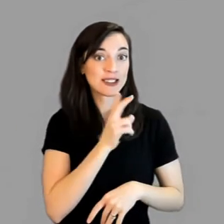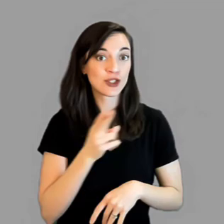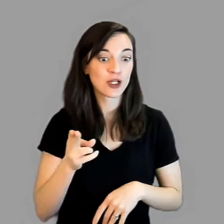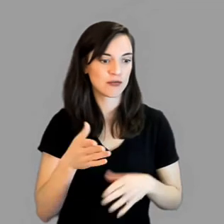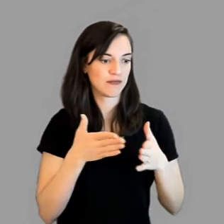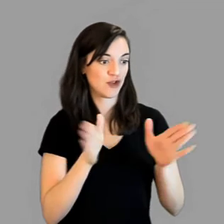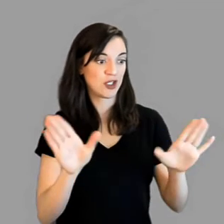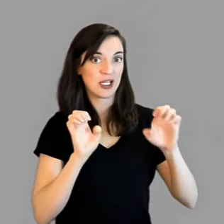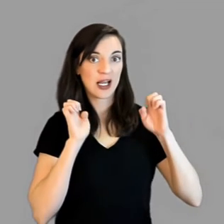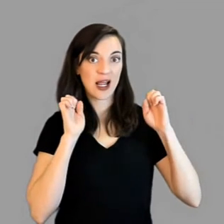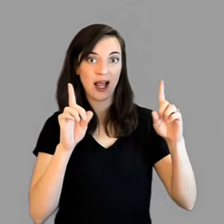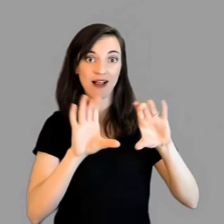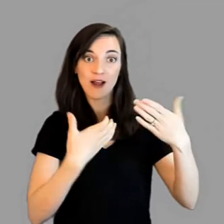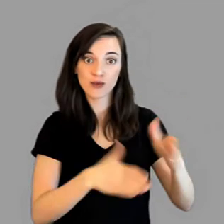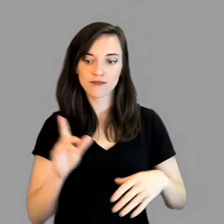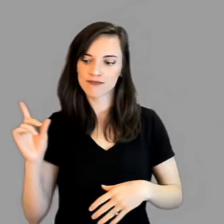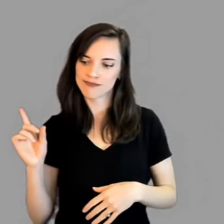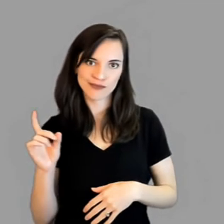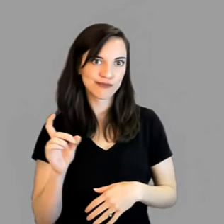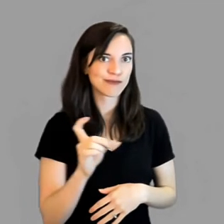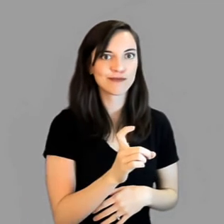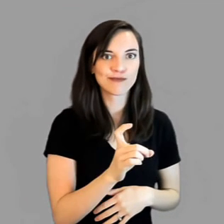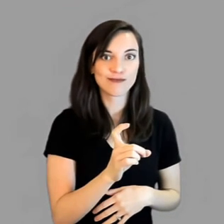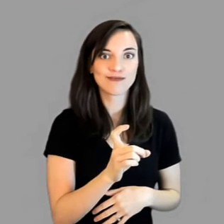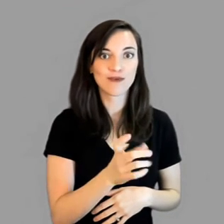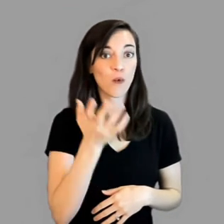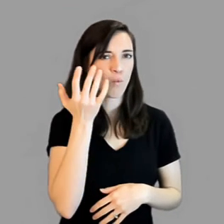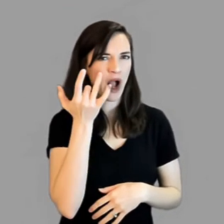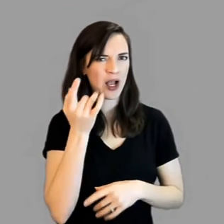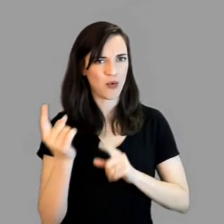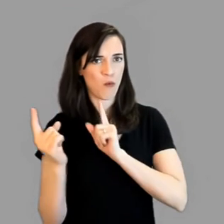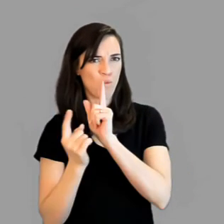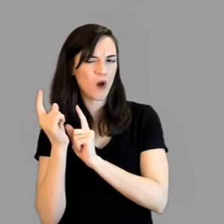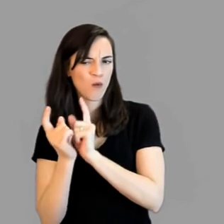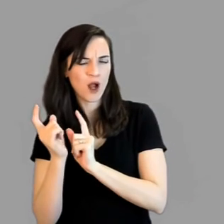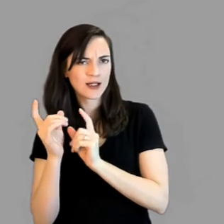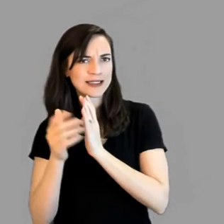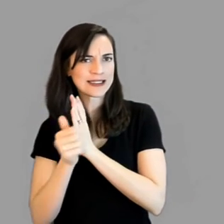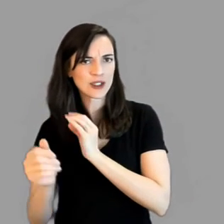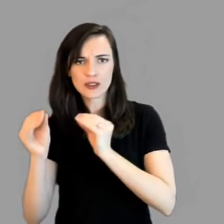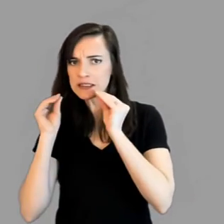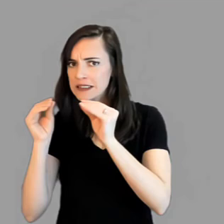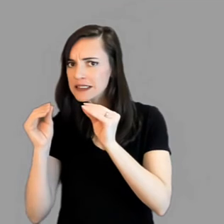DHH to push-in to the classroom periodically, to ensure skills taught in isolation are being